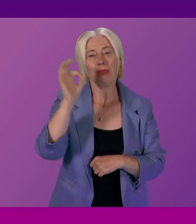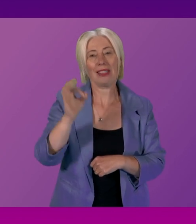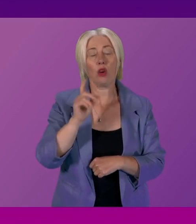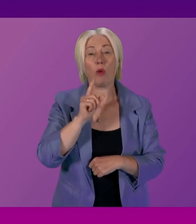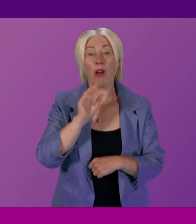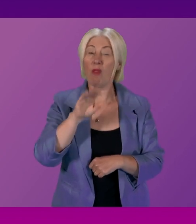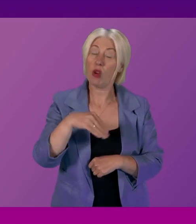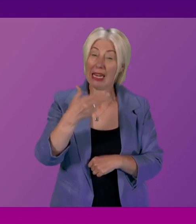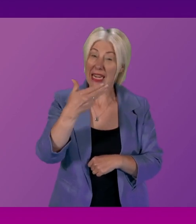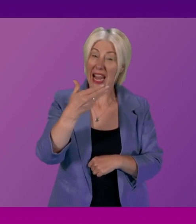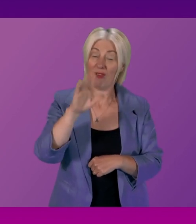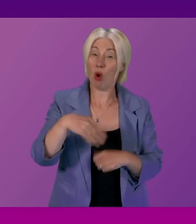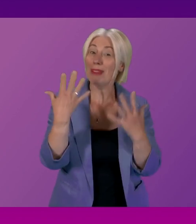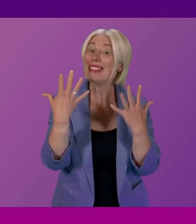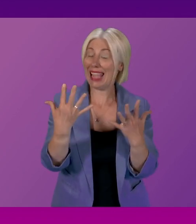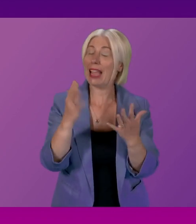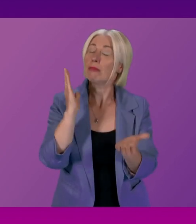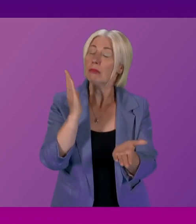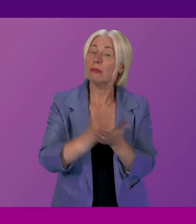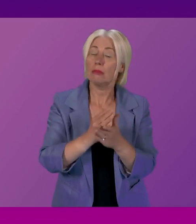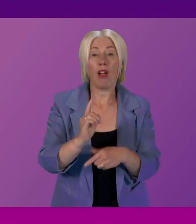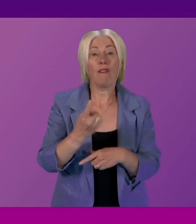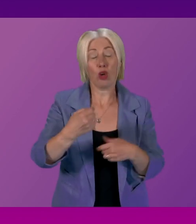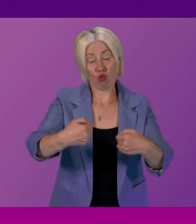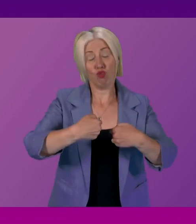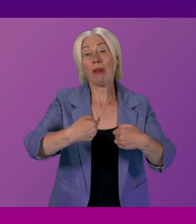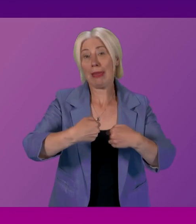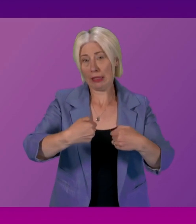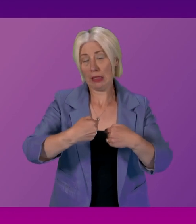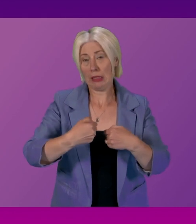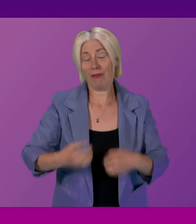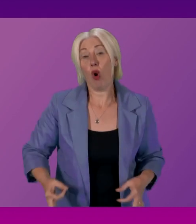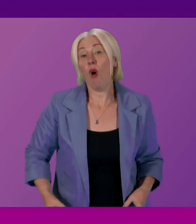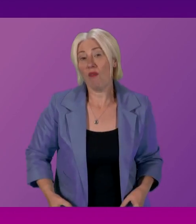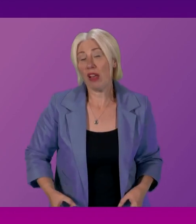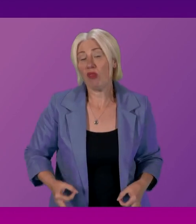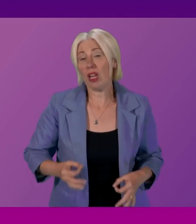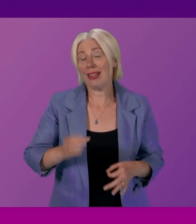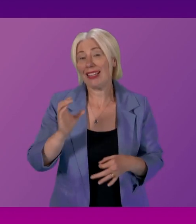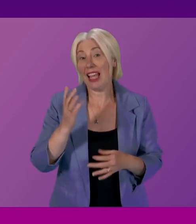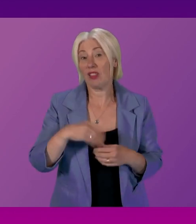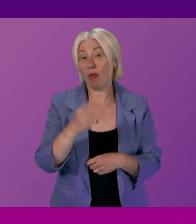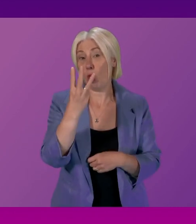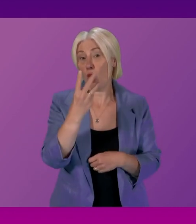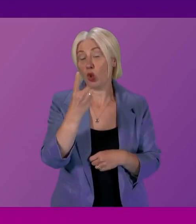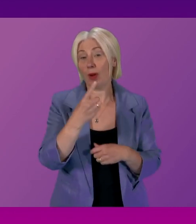of 10—are receiving their first treatment for ovarian cancer within 31 days of a decision